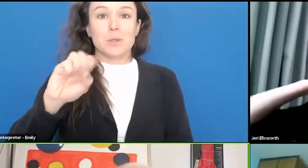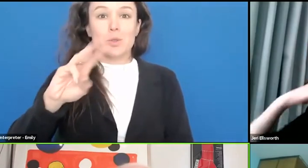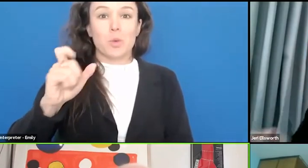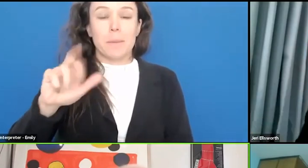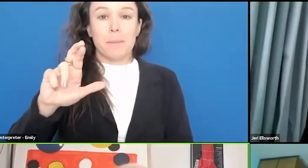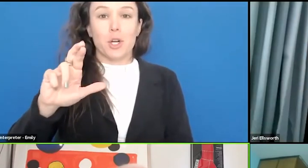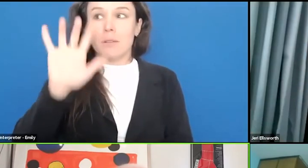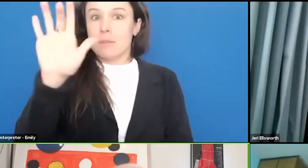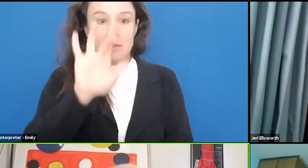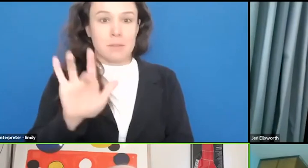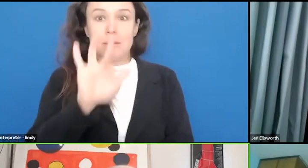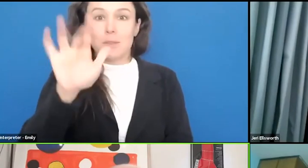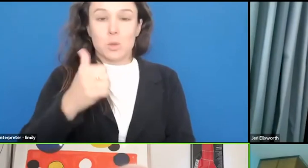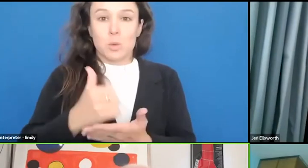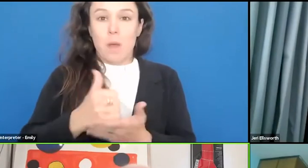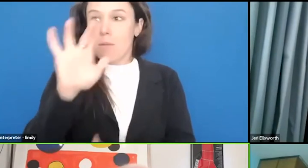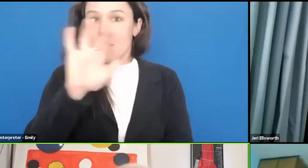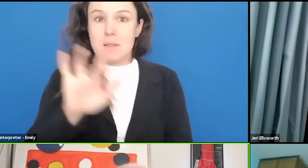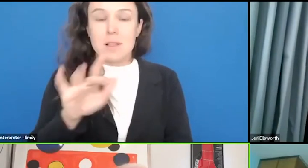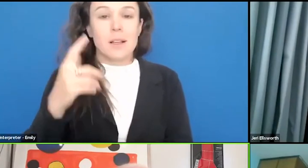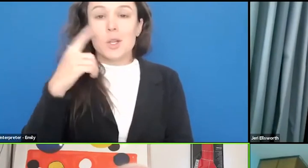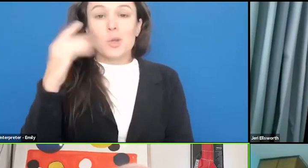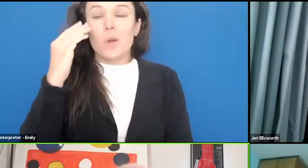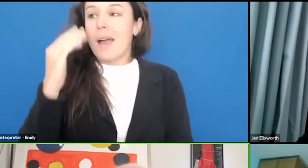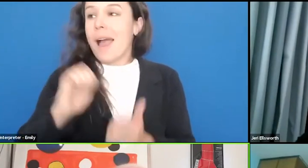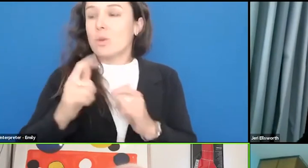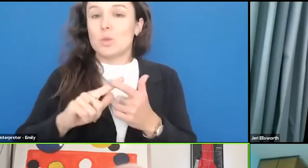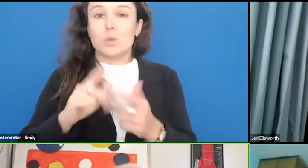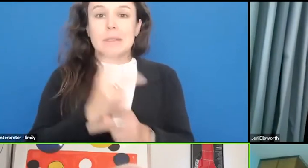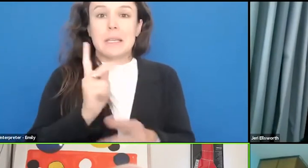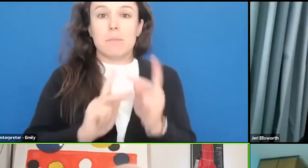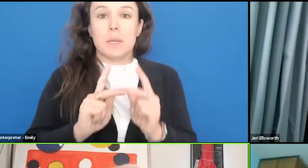keep them hooked or you know, easter eggs or other things to just remain engaged,